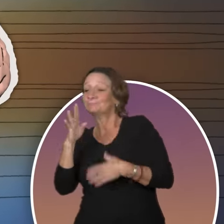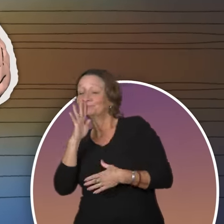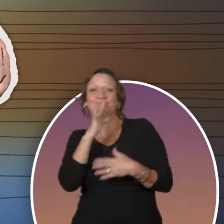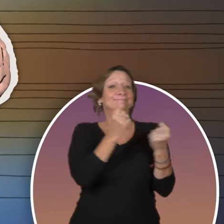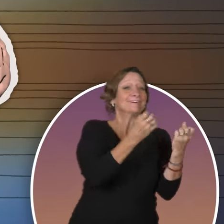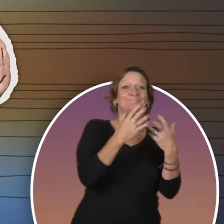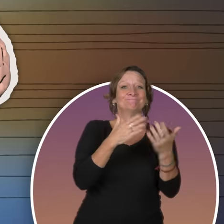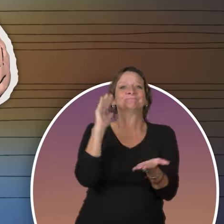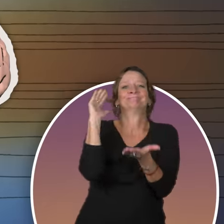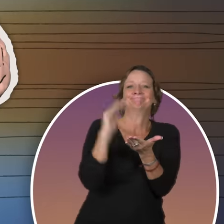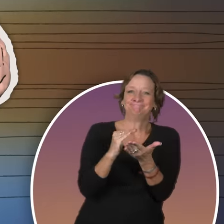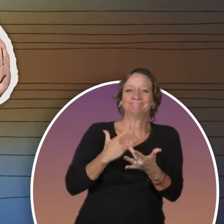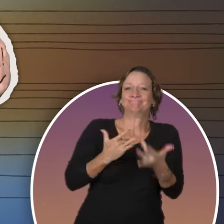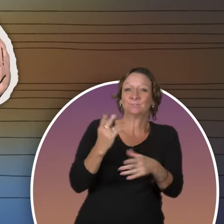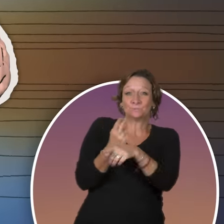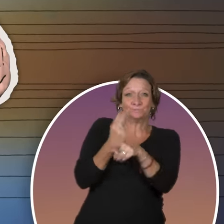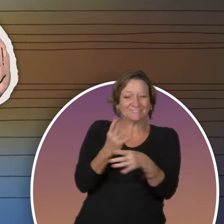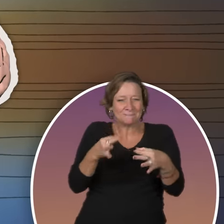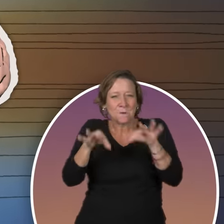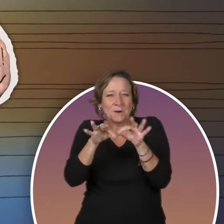are less likely to use the important language centers of the brain.